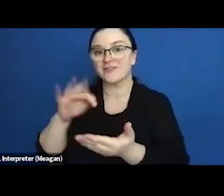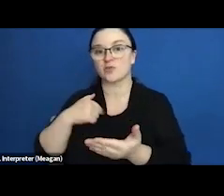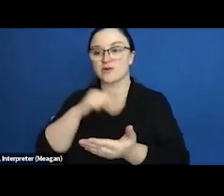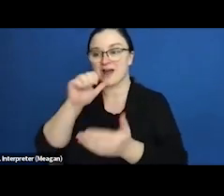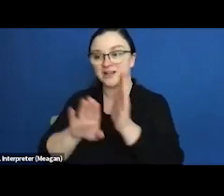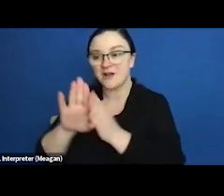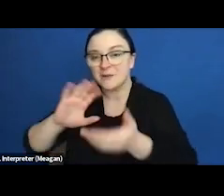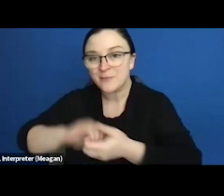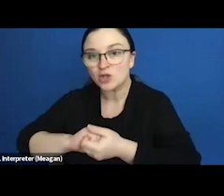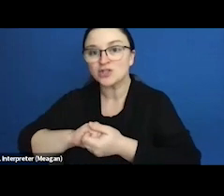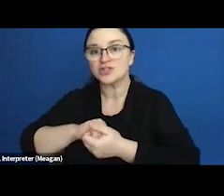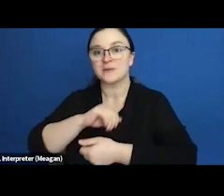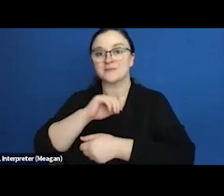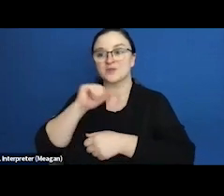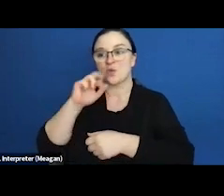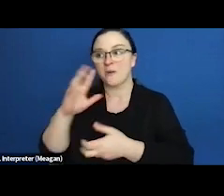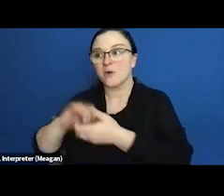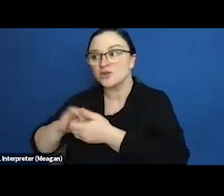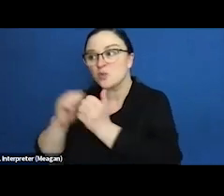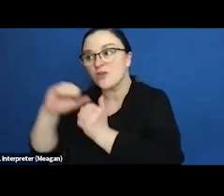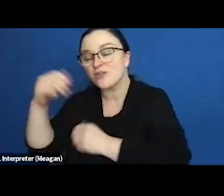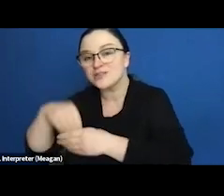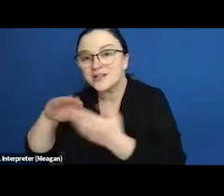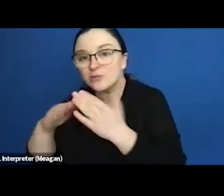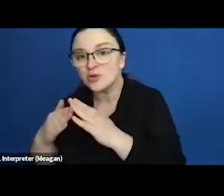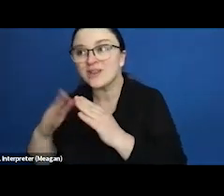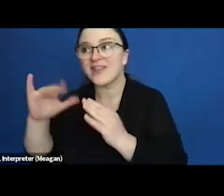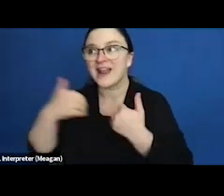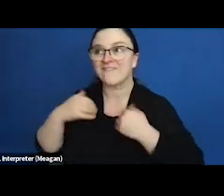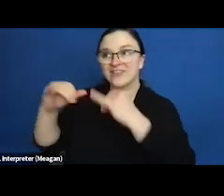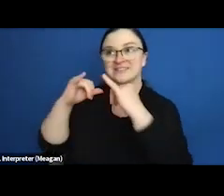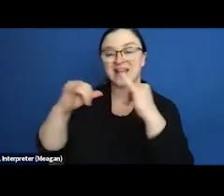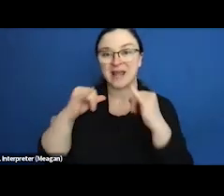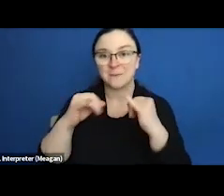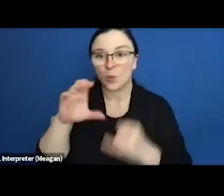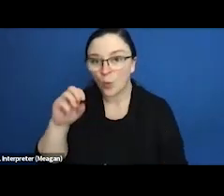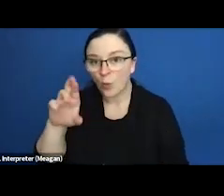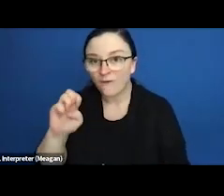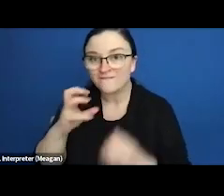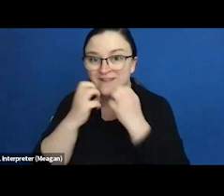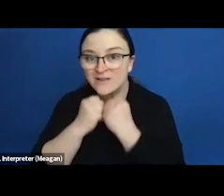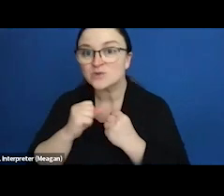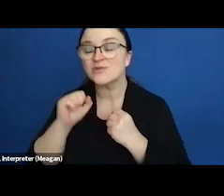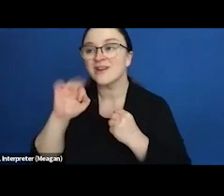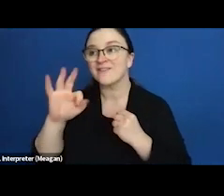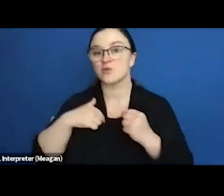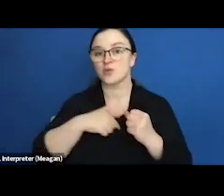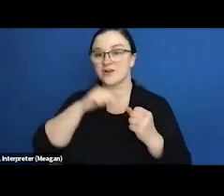and aligning with other partners in the community that have those core values, if we're not implementing change based on those core values,